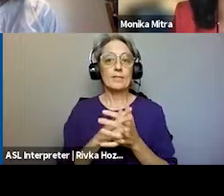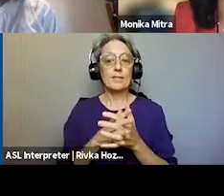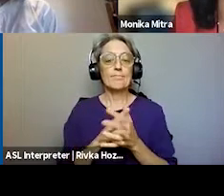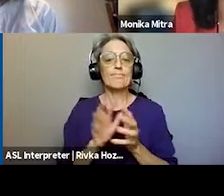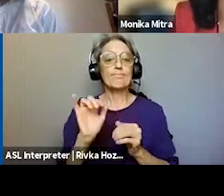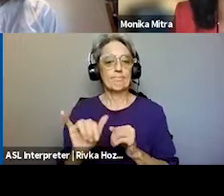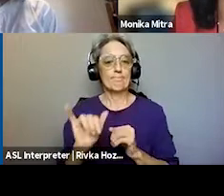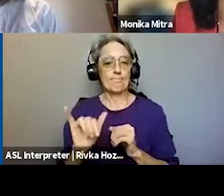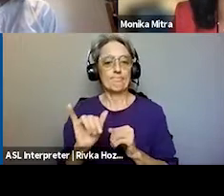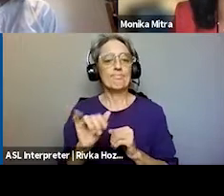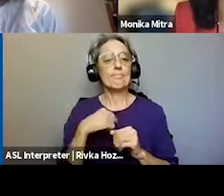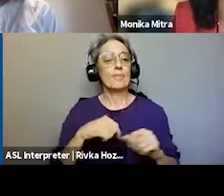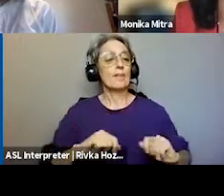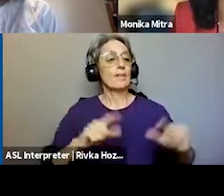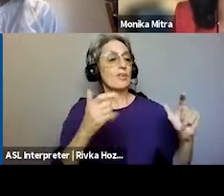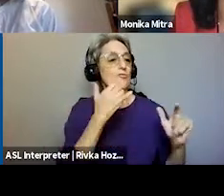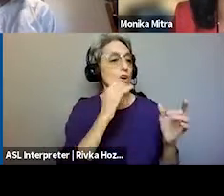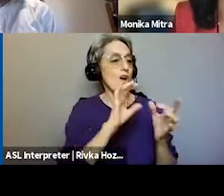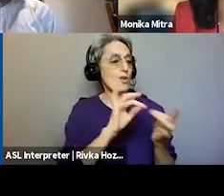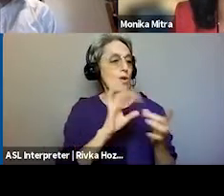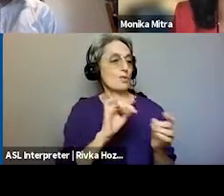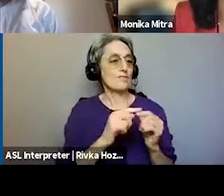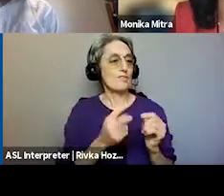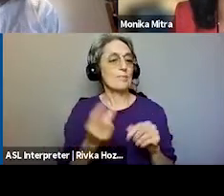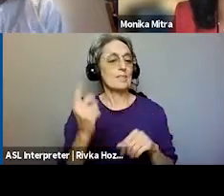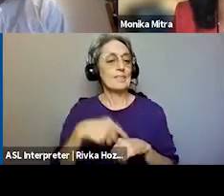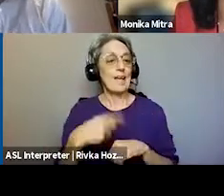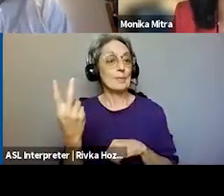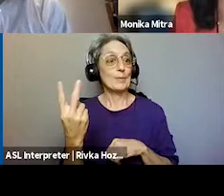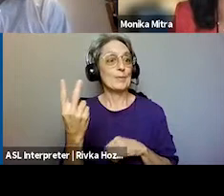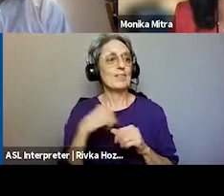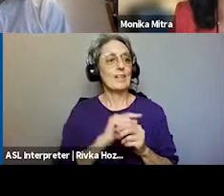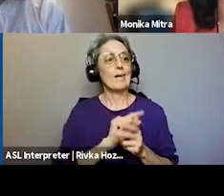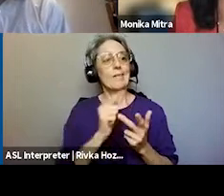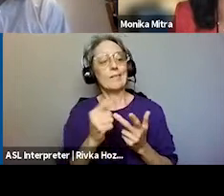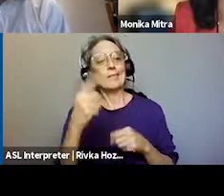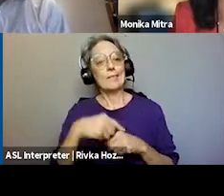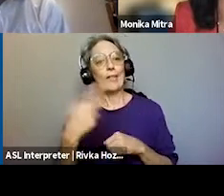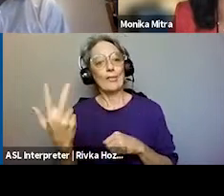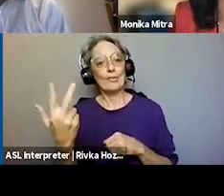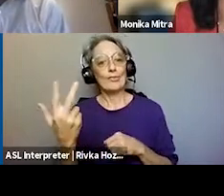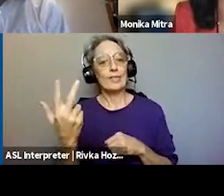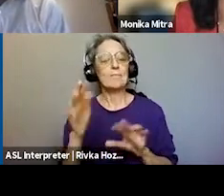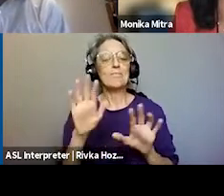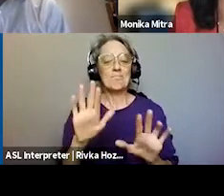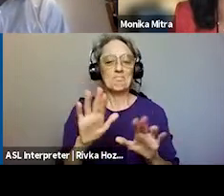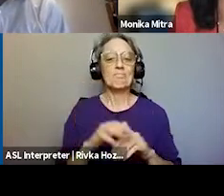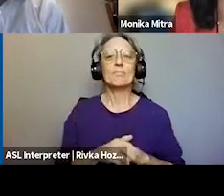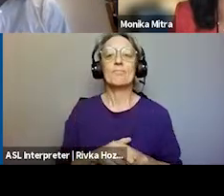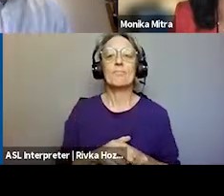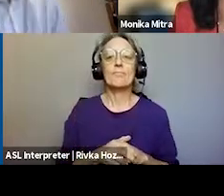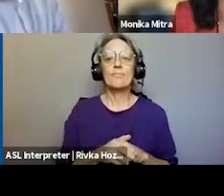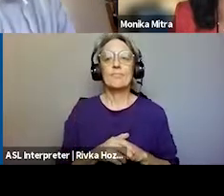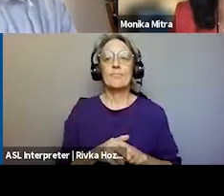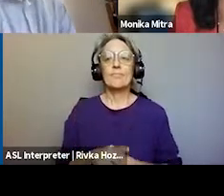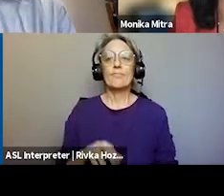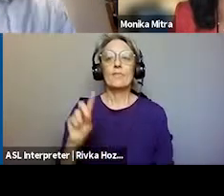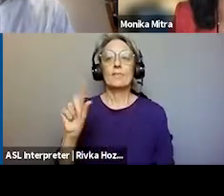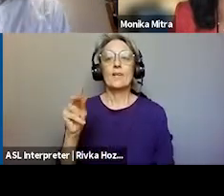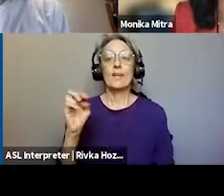day two so I’m going to move over to day three. So as Dahene said my name is Amanda Reichard and I am